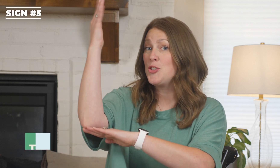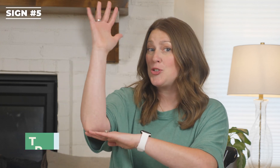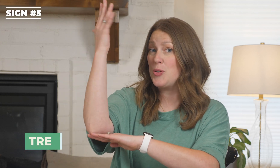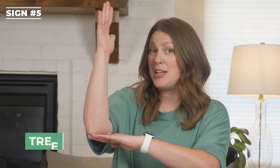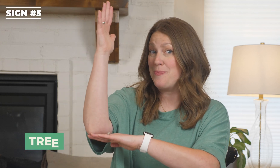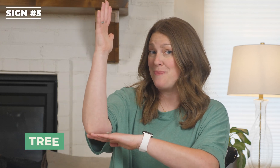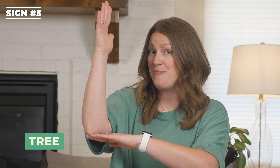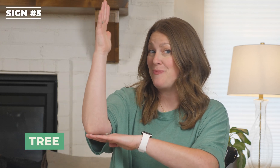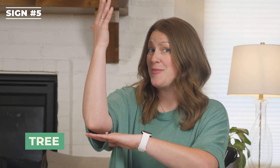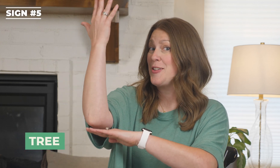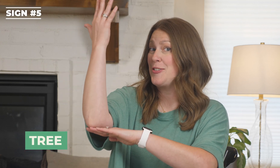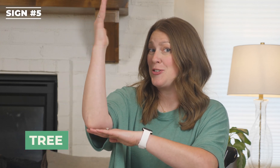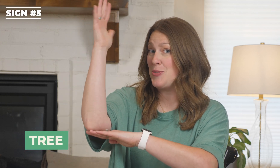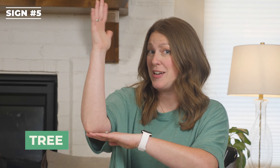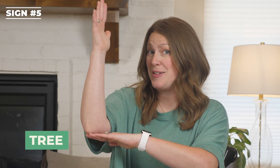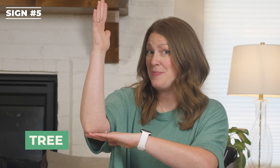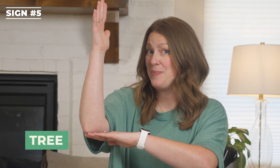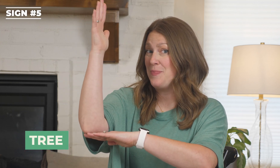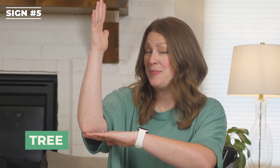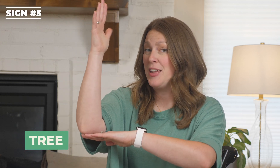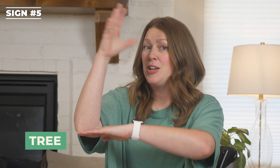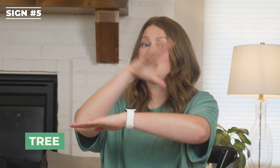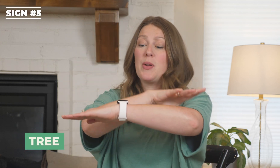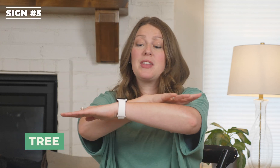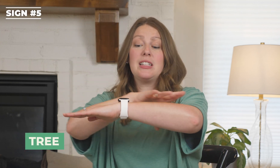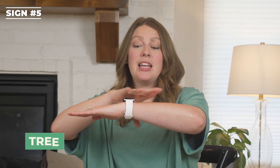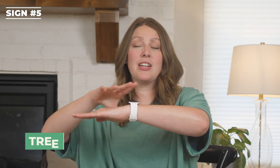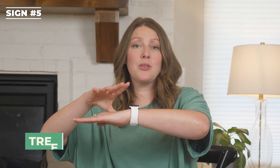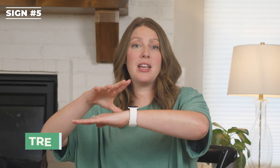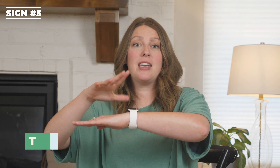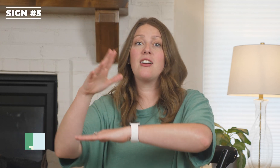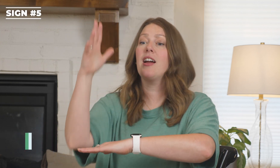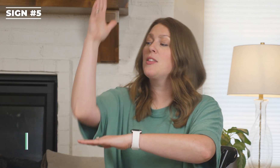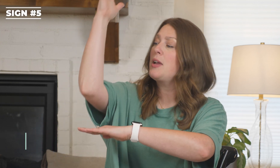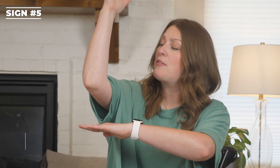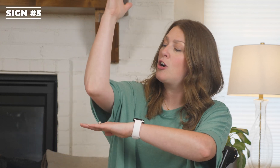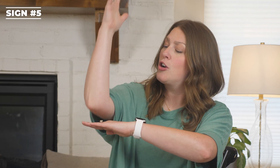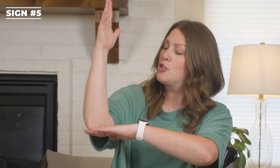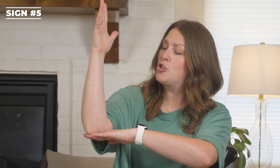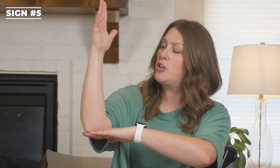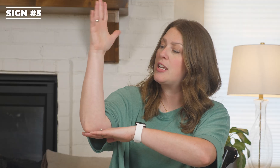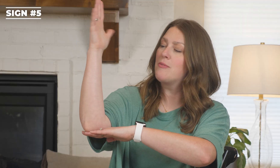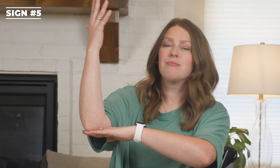Tree, tree. So we have the land right here, and then we have our tree.